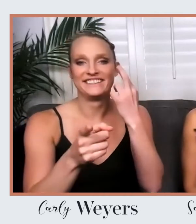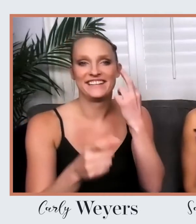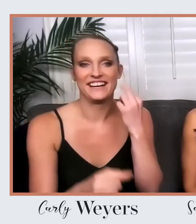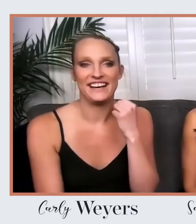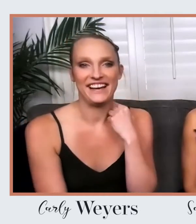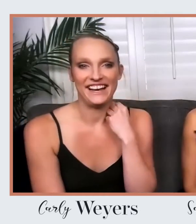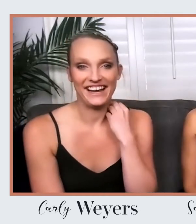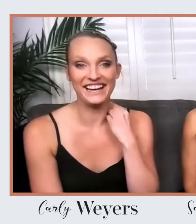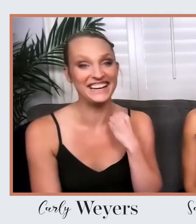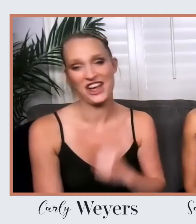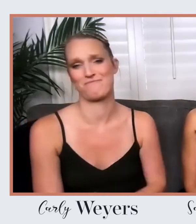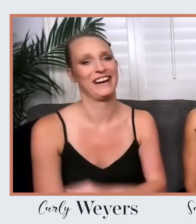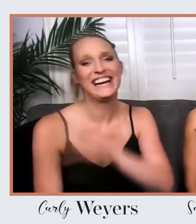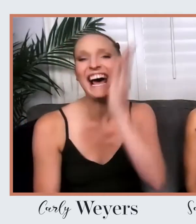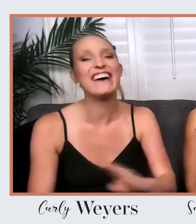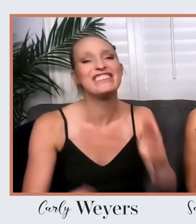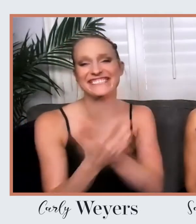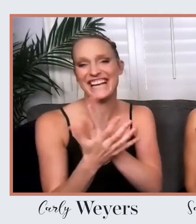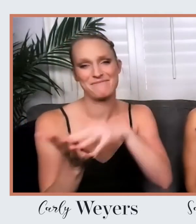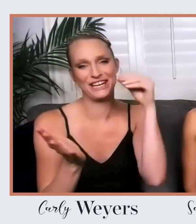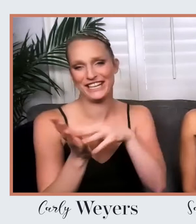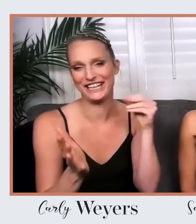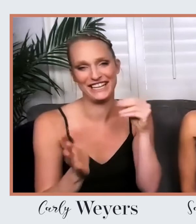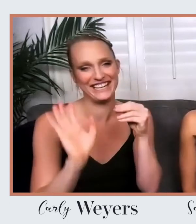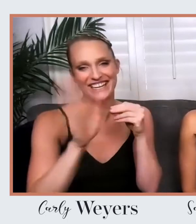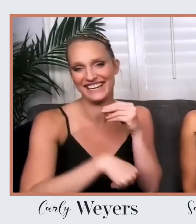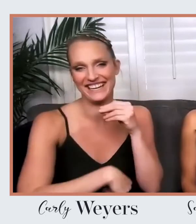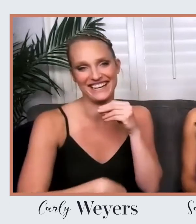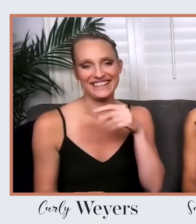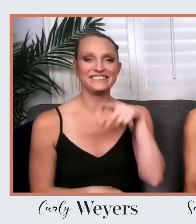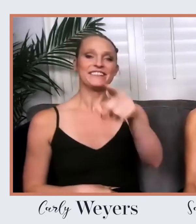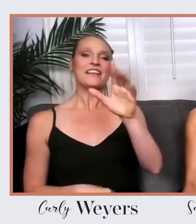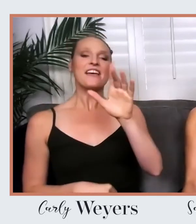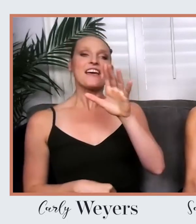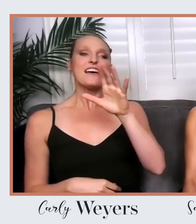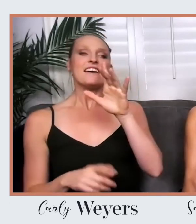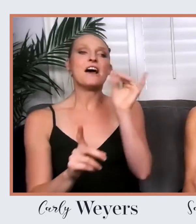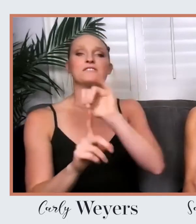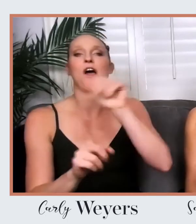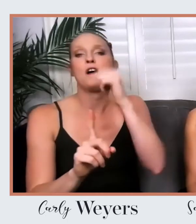And that's another reason. Nope, you never stop learning.